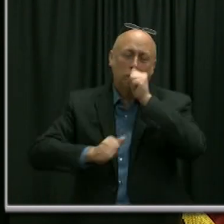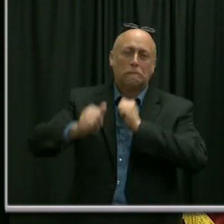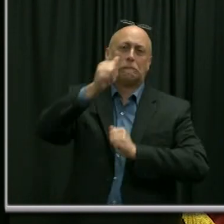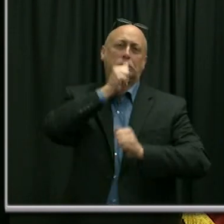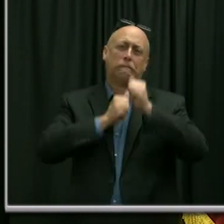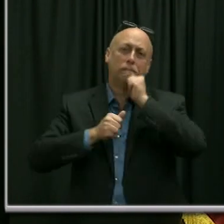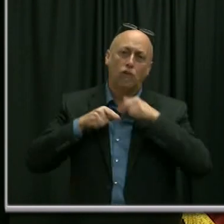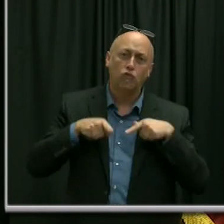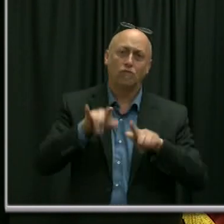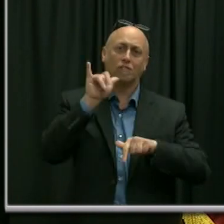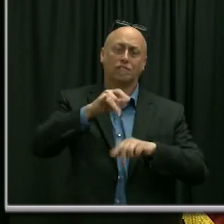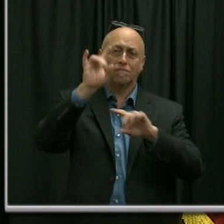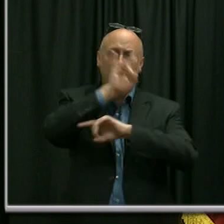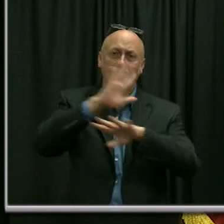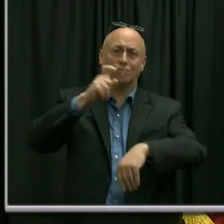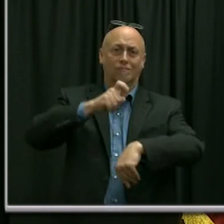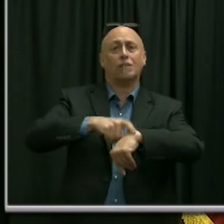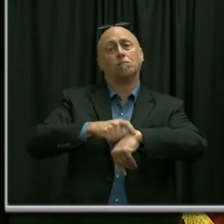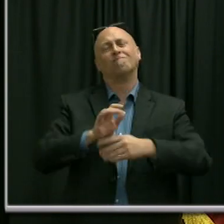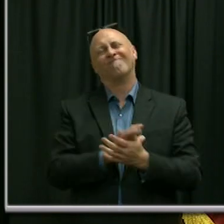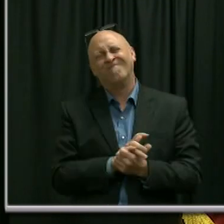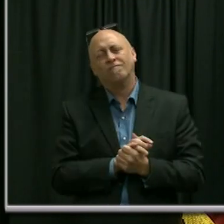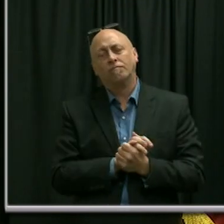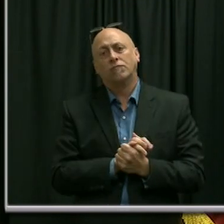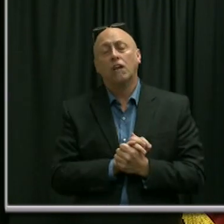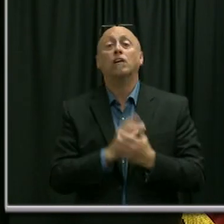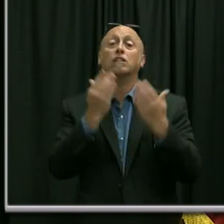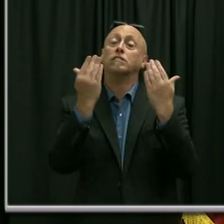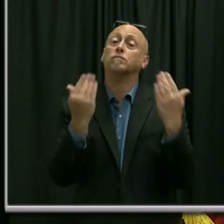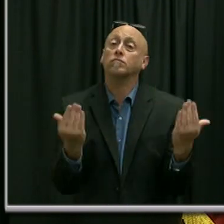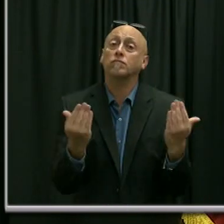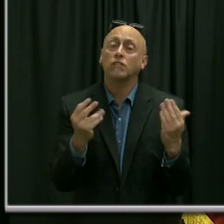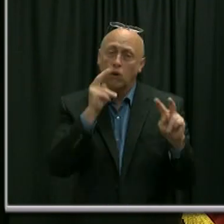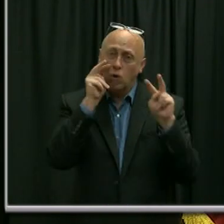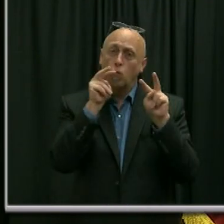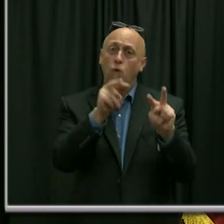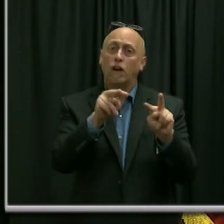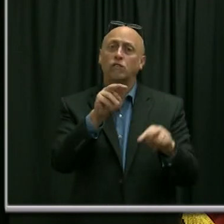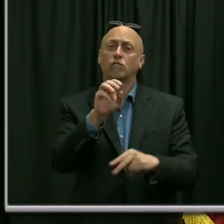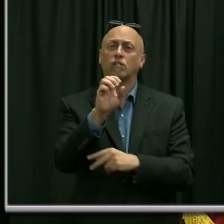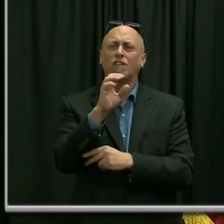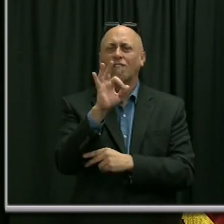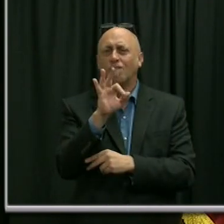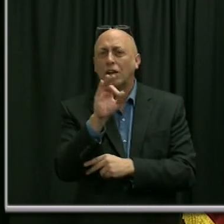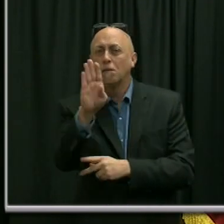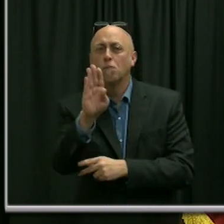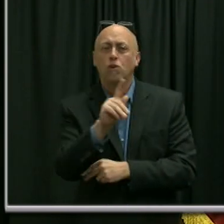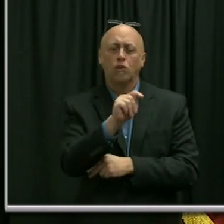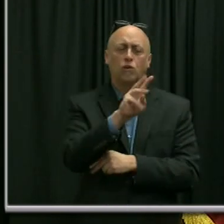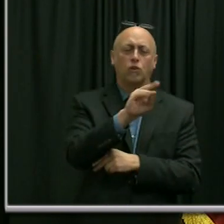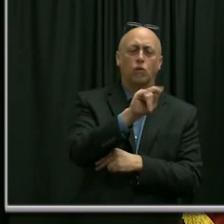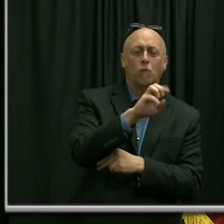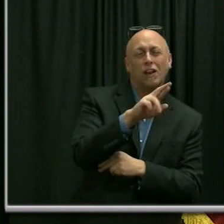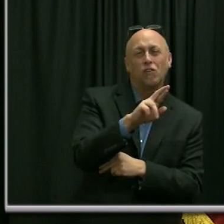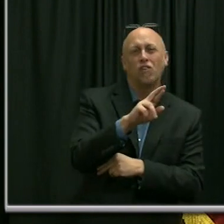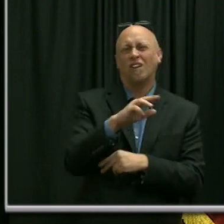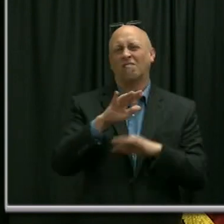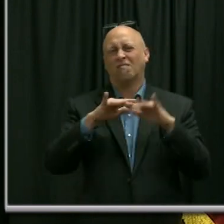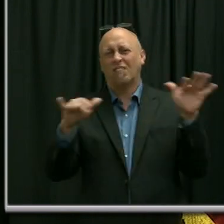NASHVILLIANS FACING HARDSHIPS DURING THIS TIME. PLEASE FOLLOW